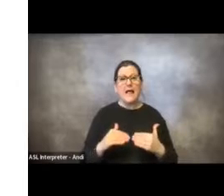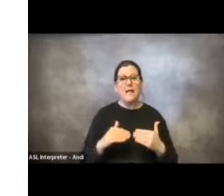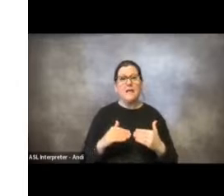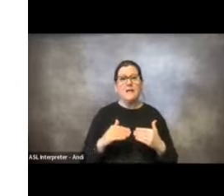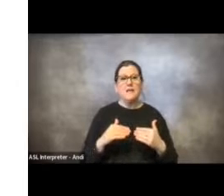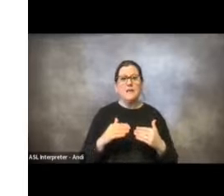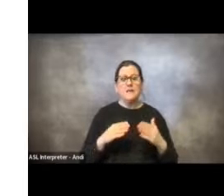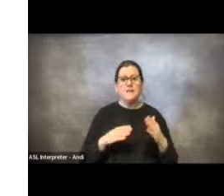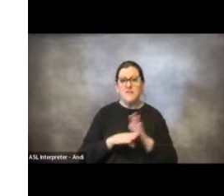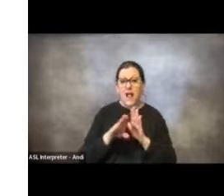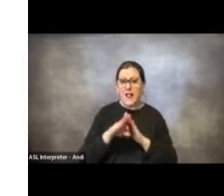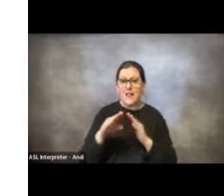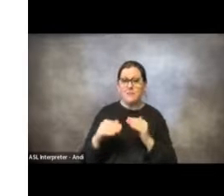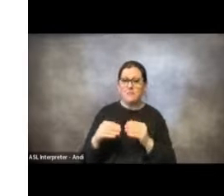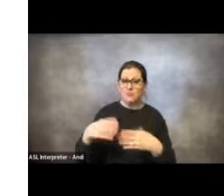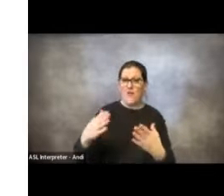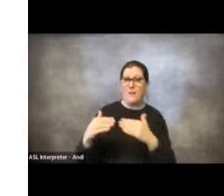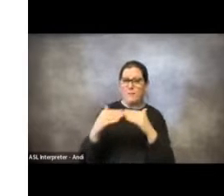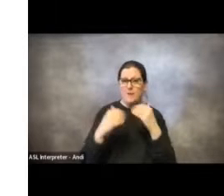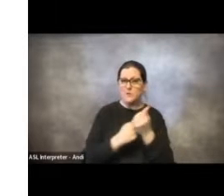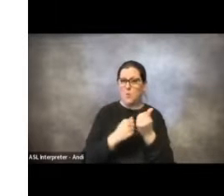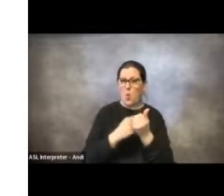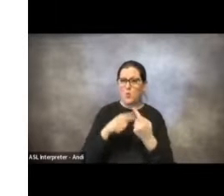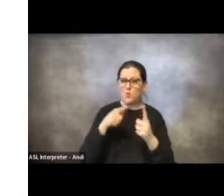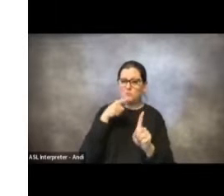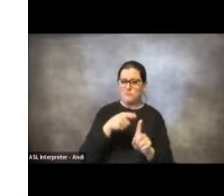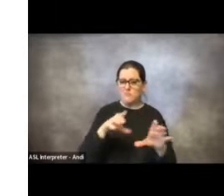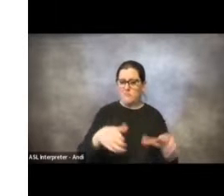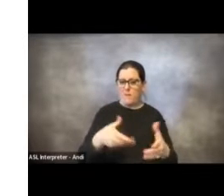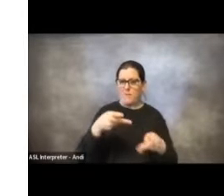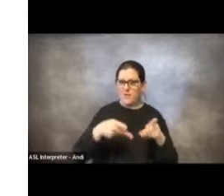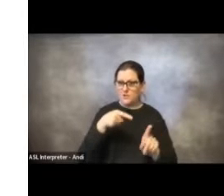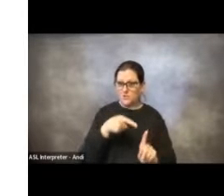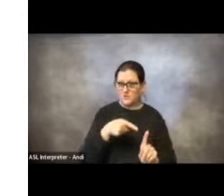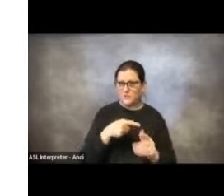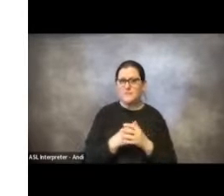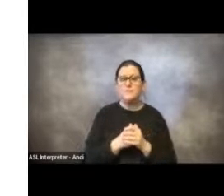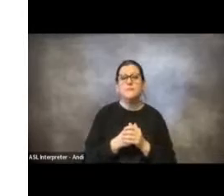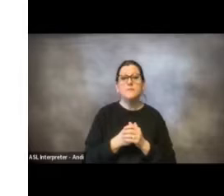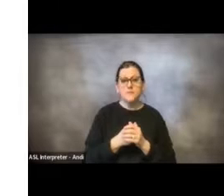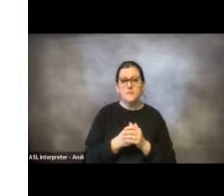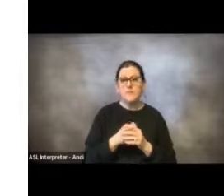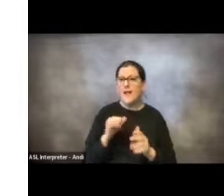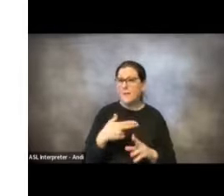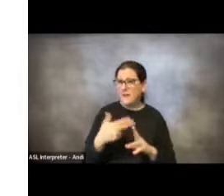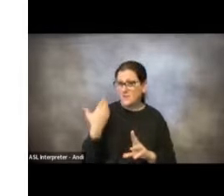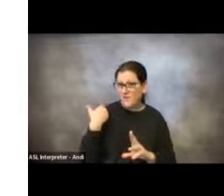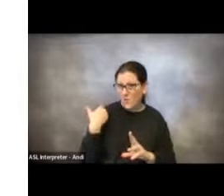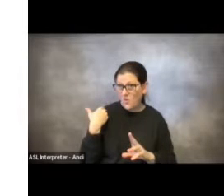the target population. Next slide. And like I've mentioned before we use, we use our